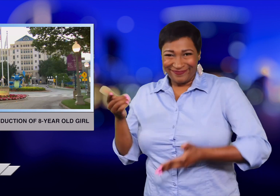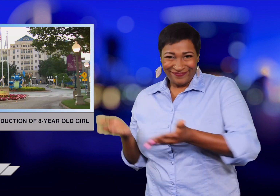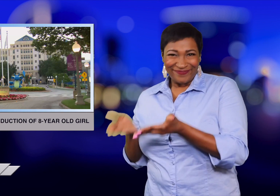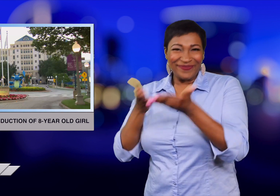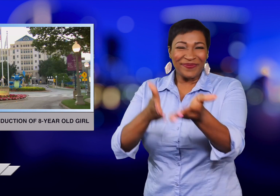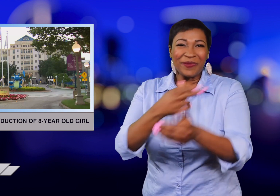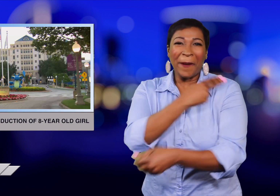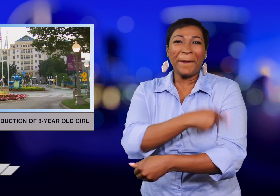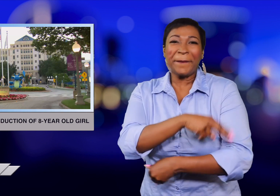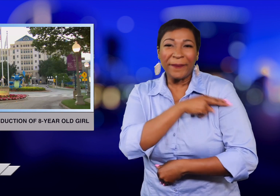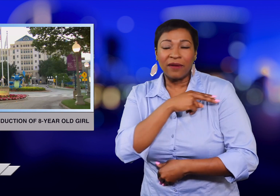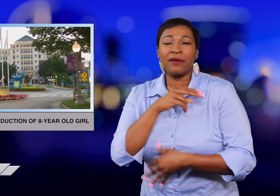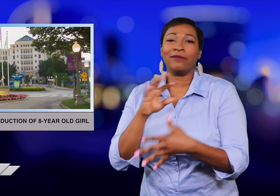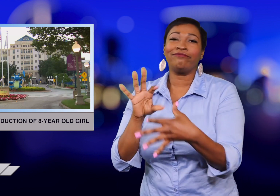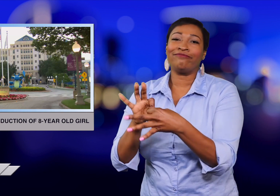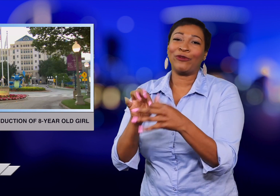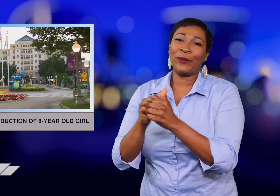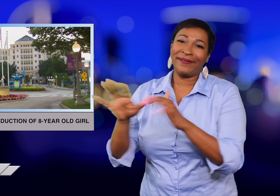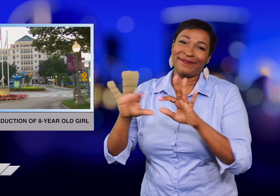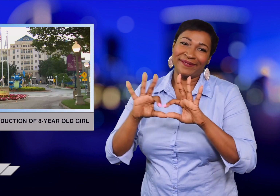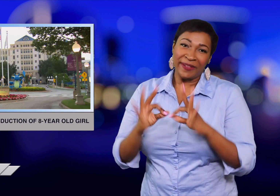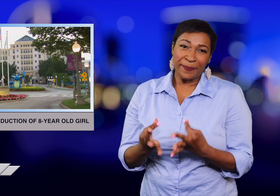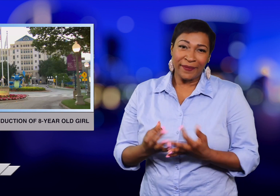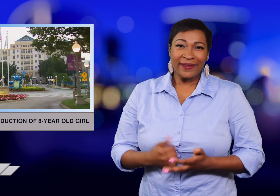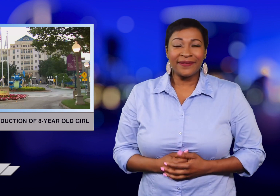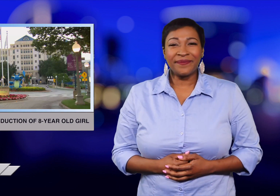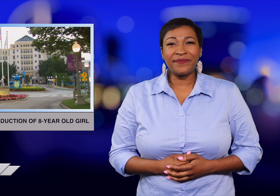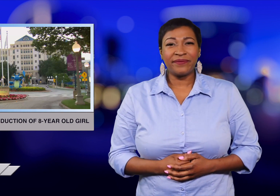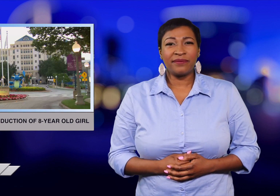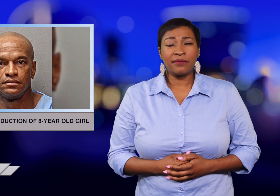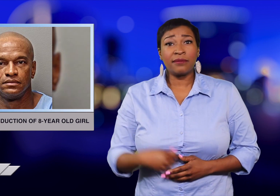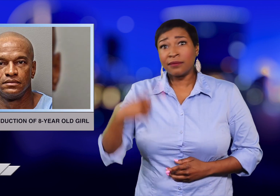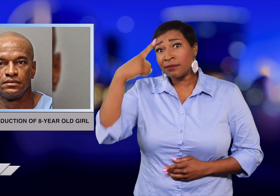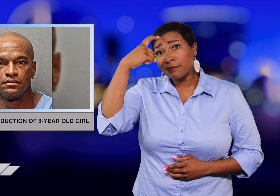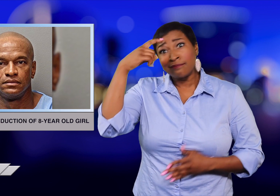She was taken to the hospital and then reunited with her family.